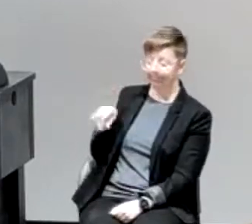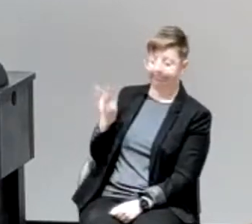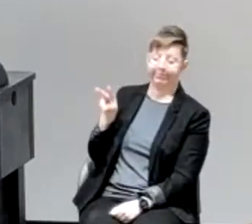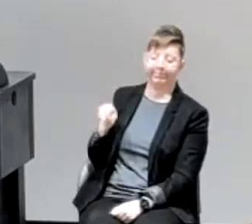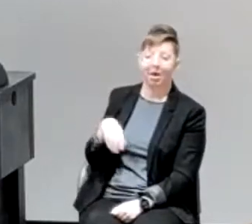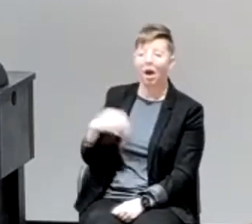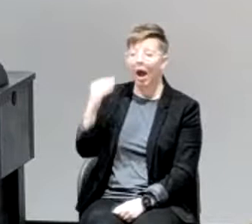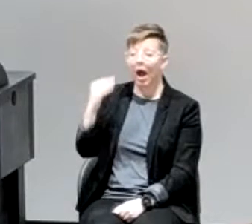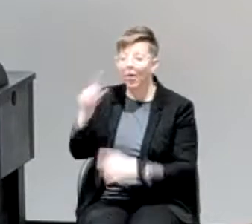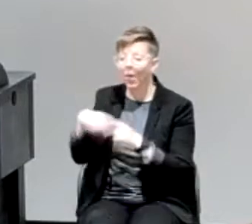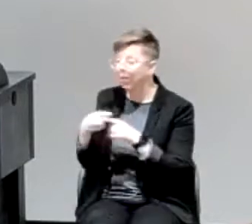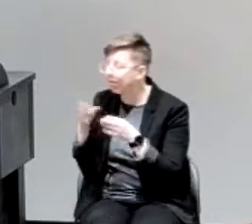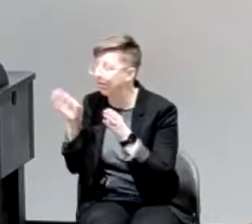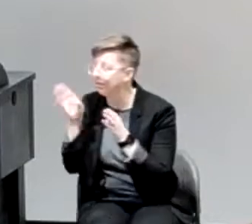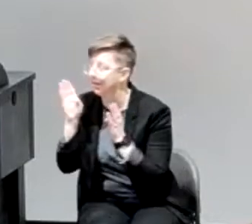BSometer and it is that